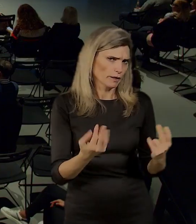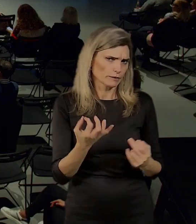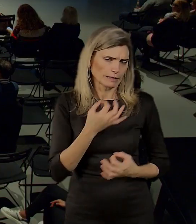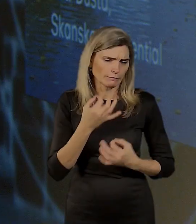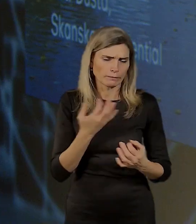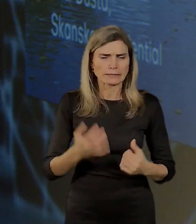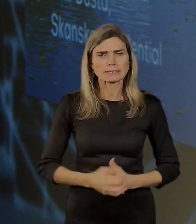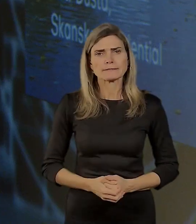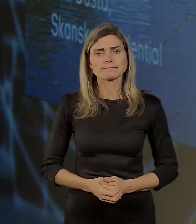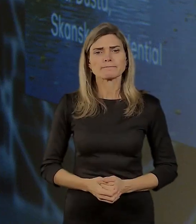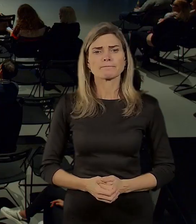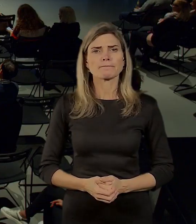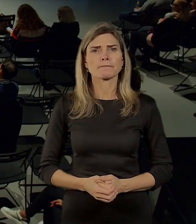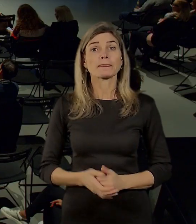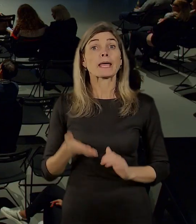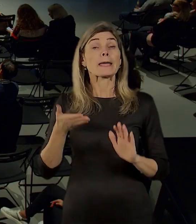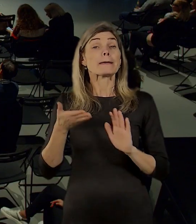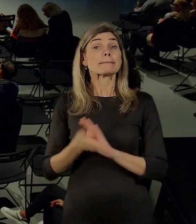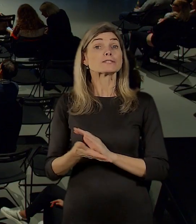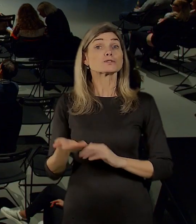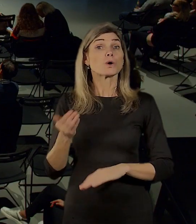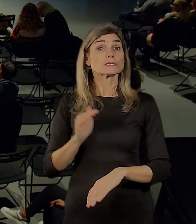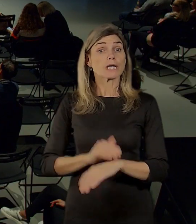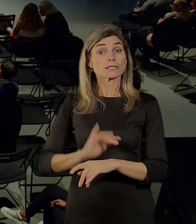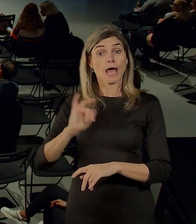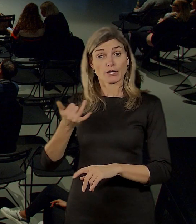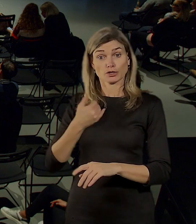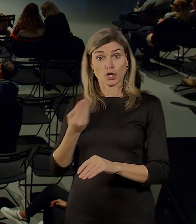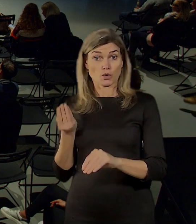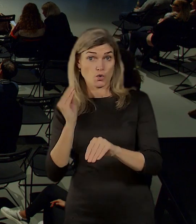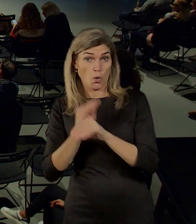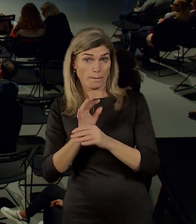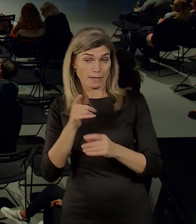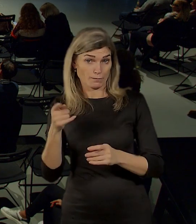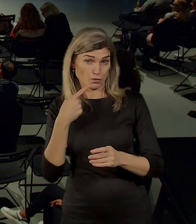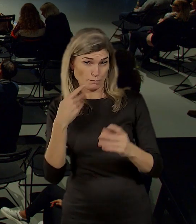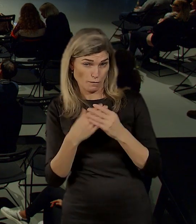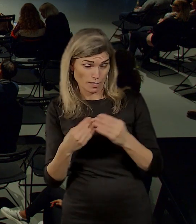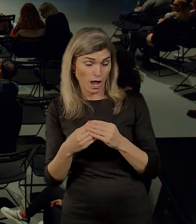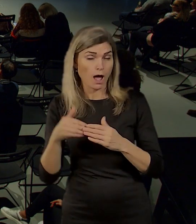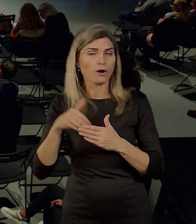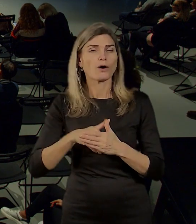reconstruction of Komořanská. So at least in the section from Generál Šiška to behind K Modřaskému nádraží street